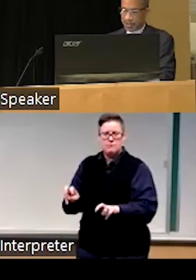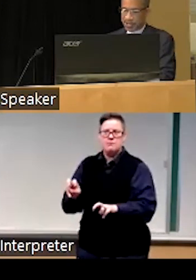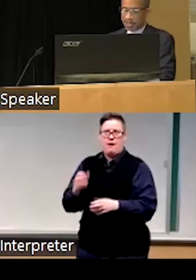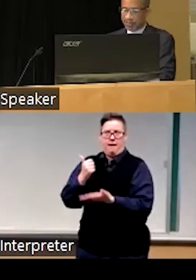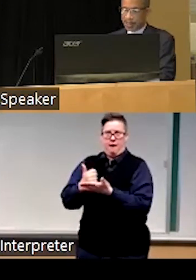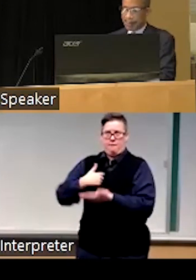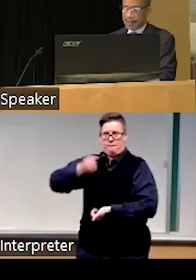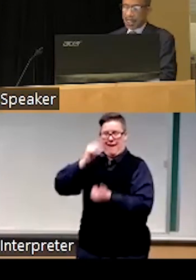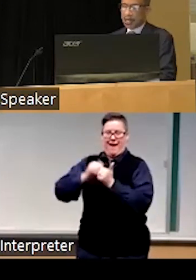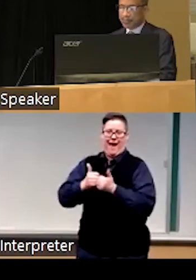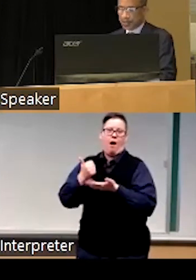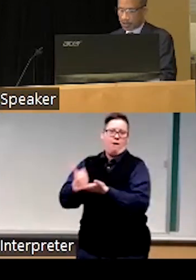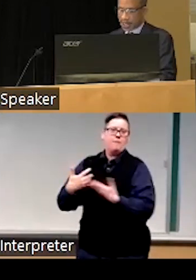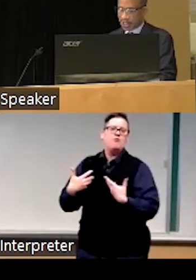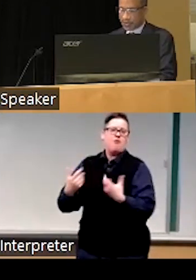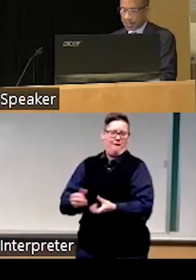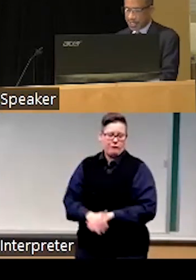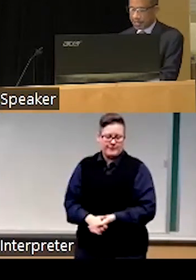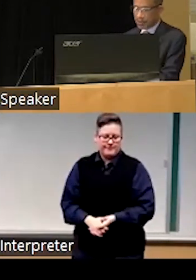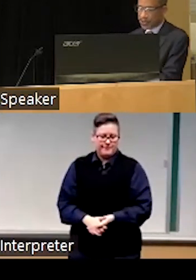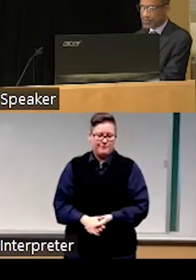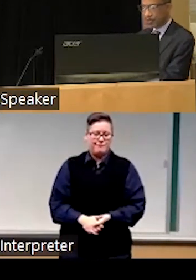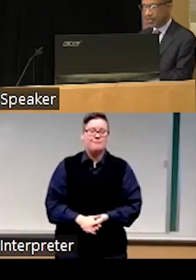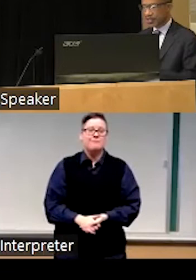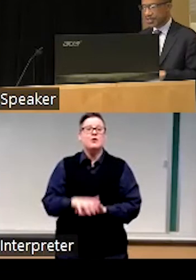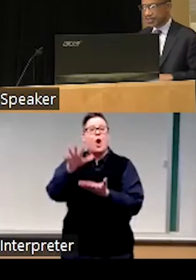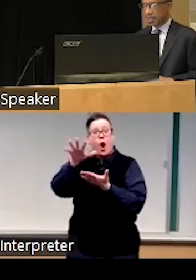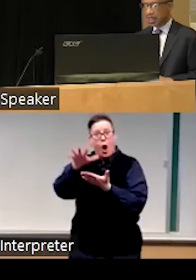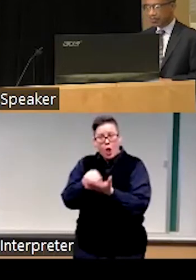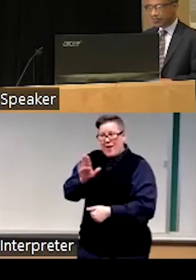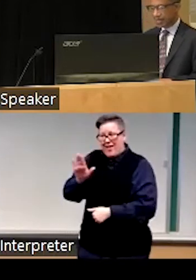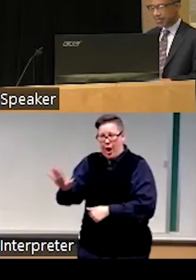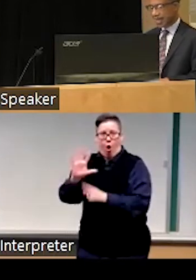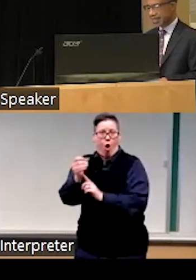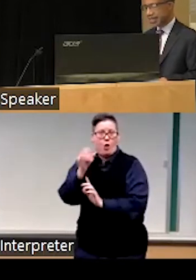their recovery learning the cultural identity of the person with mental illness provides us access